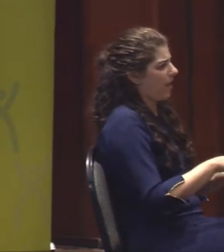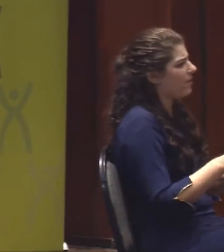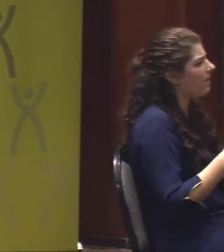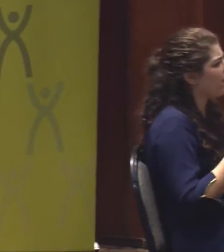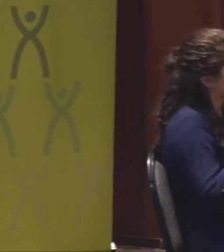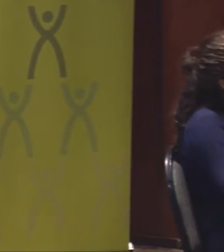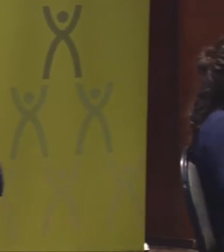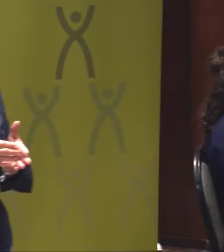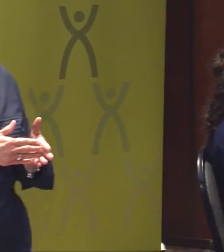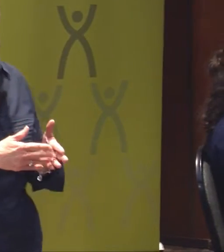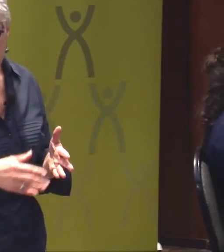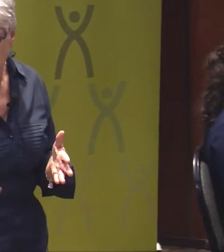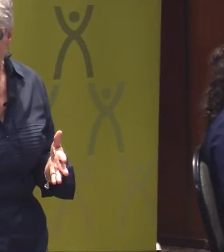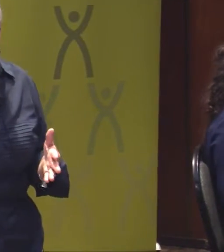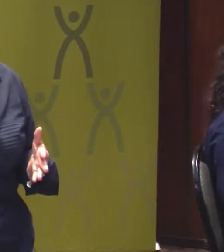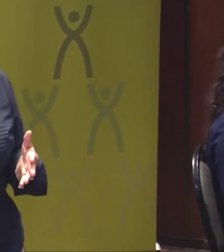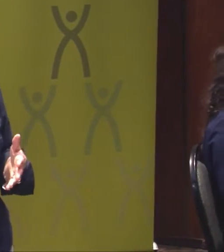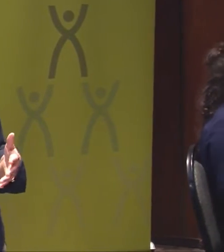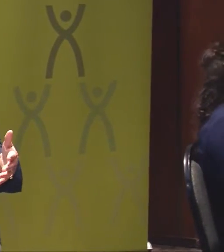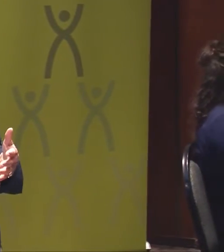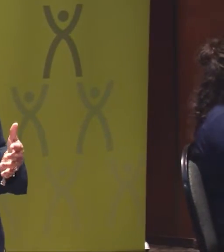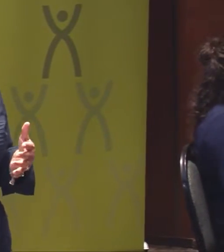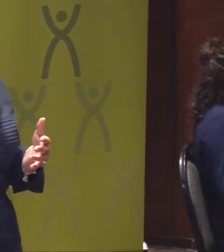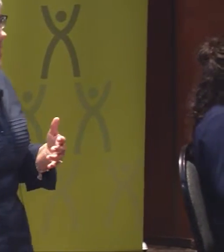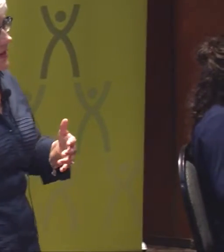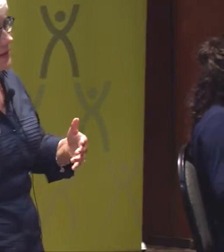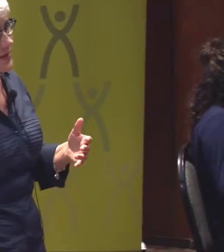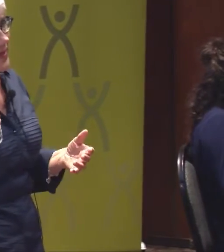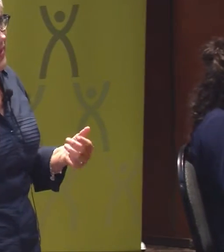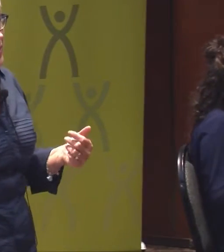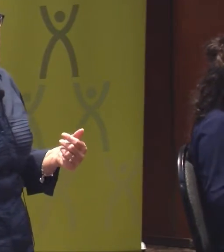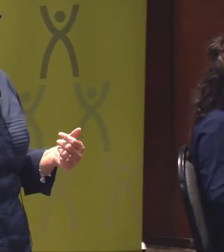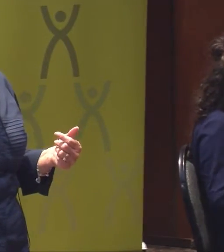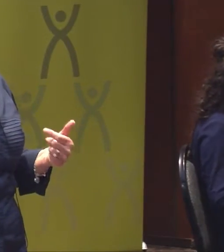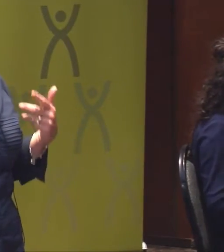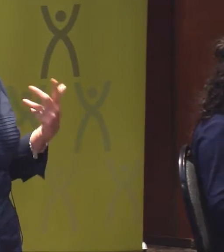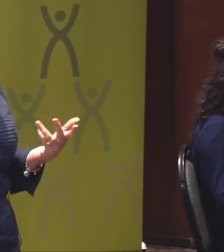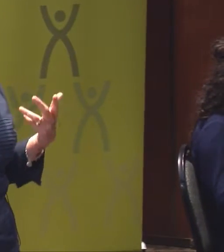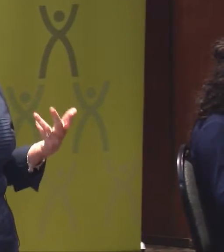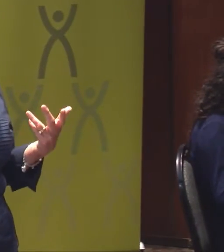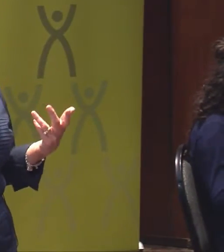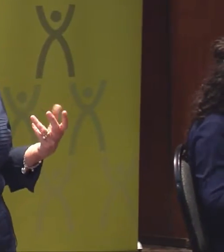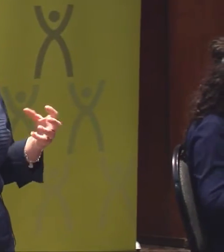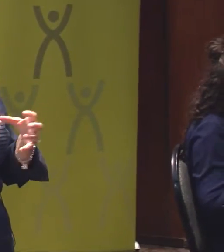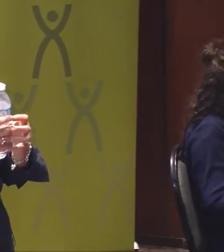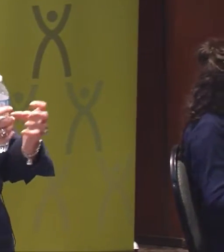about, "Okay, I think she knows what a bottle is now. What are we going to do next?